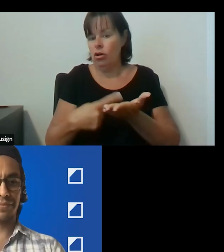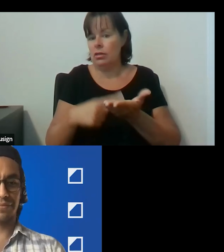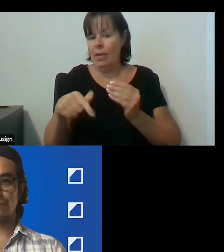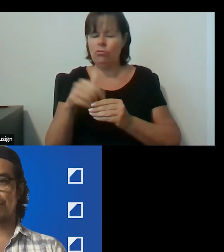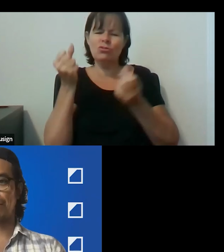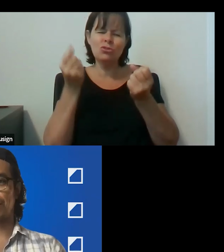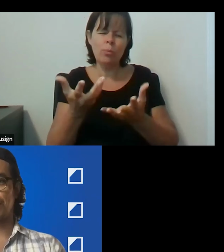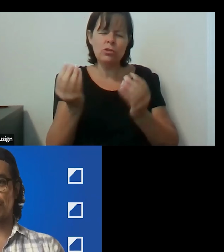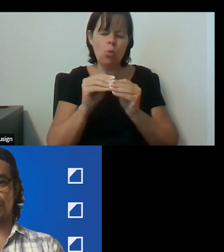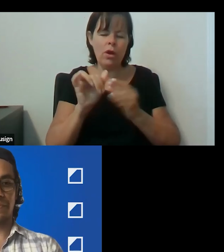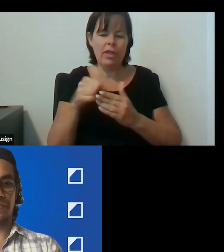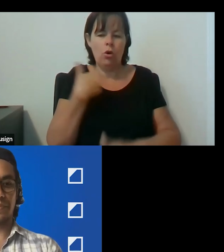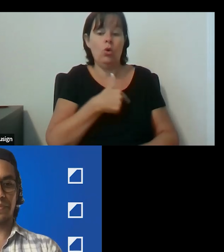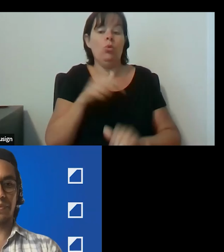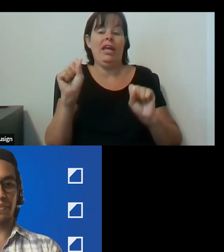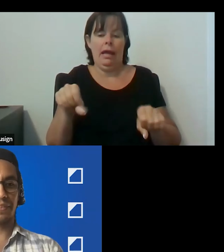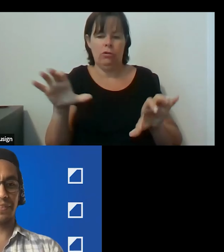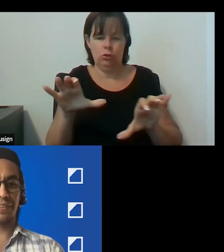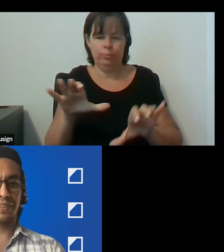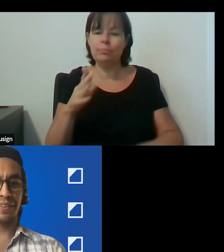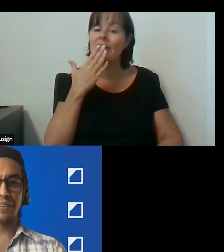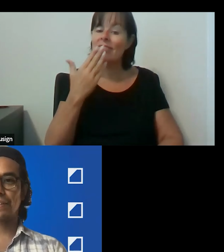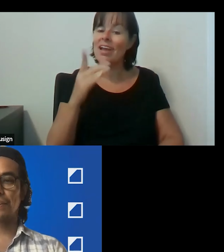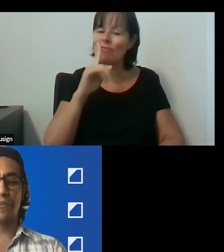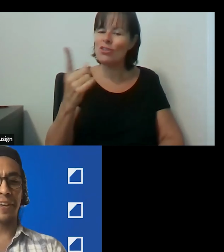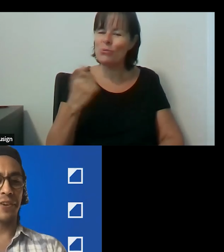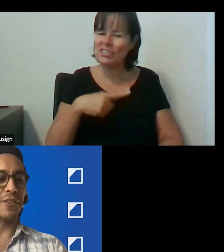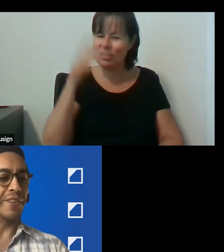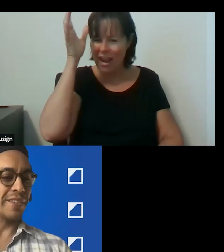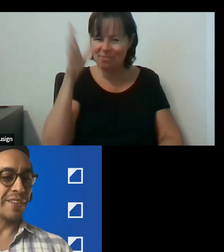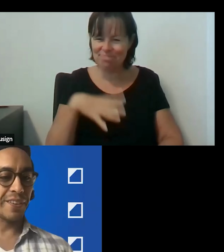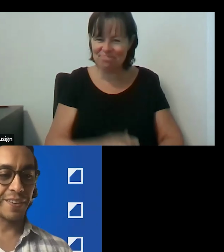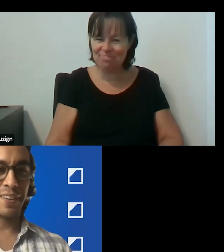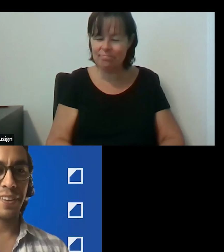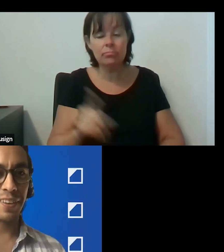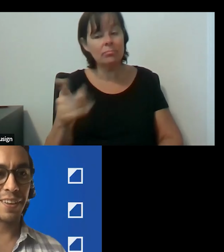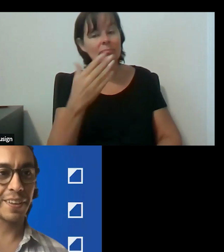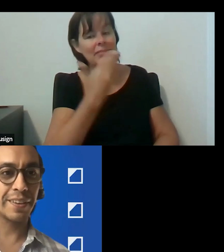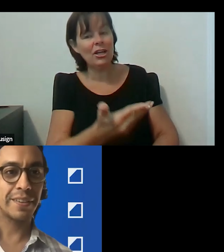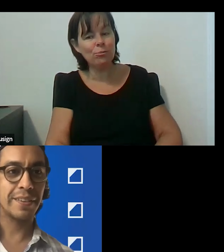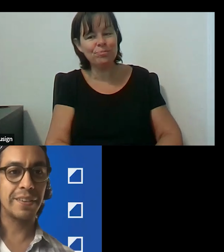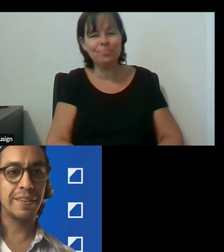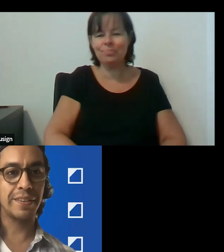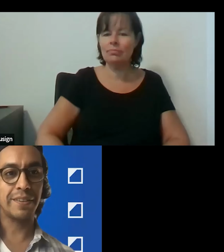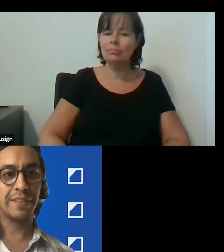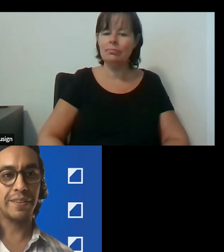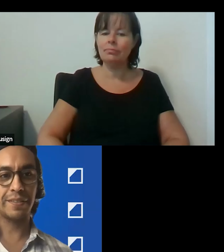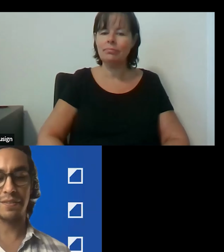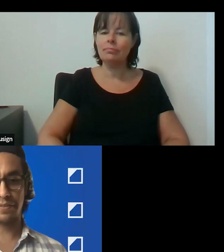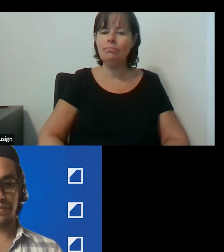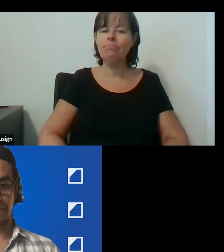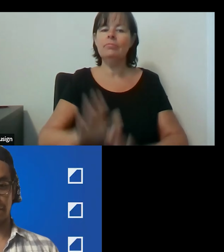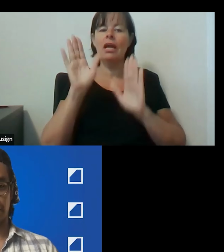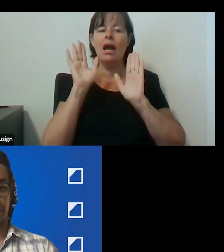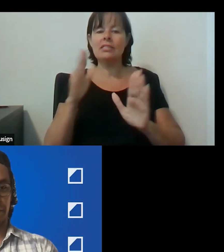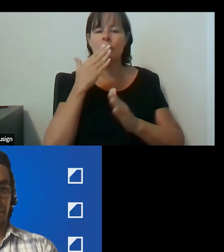yeah thanks for the question man oh thank you awesome thank you so much Vic all right y'all